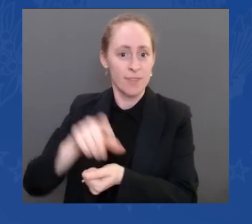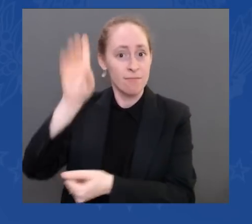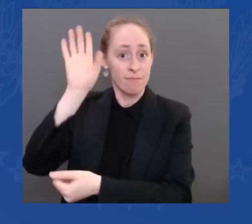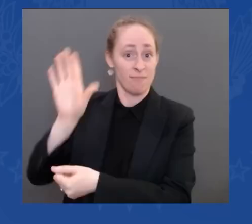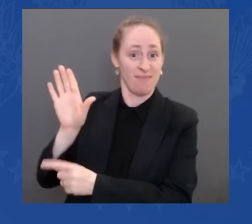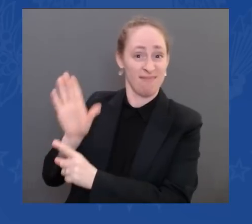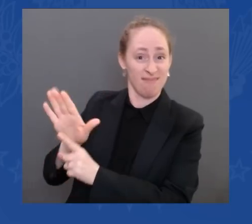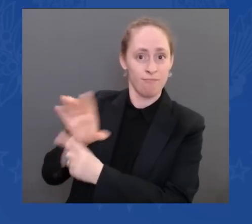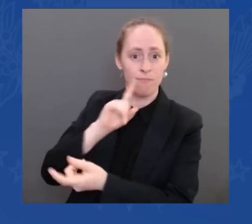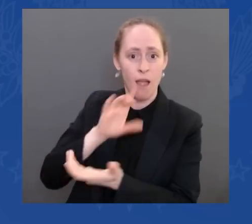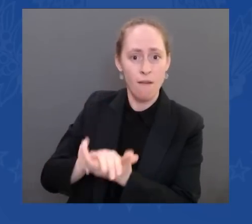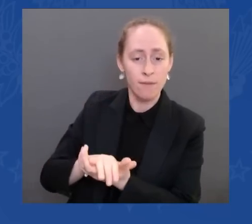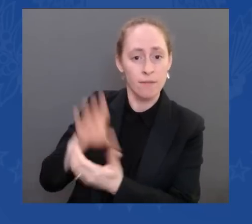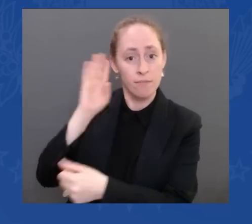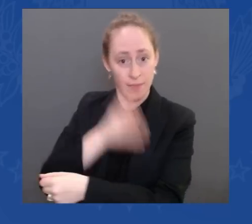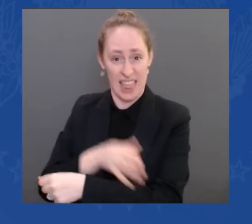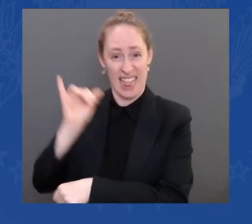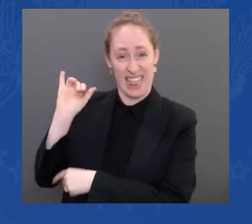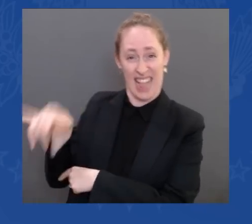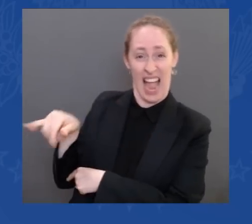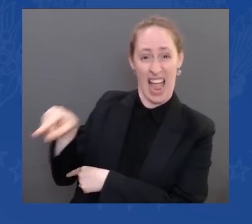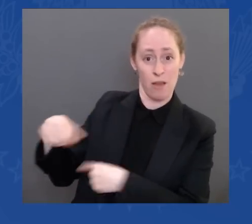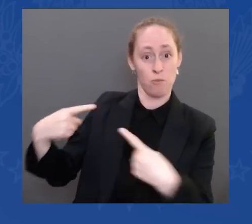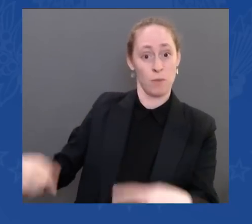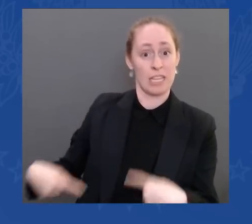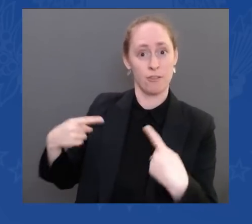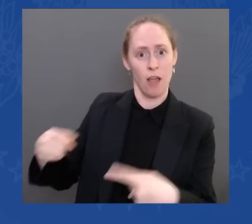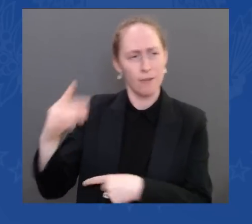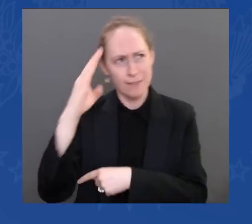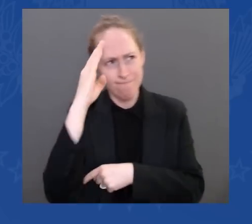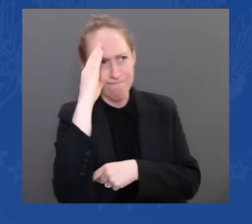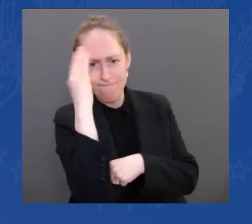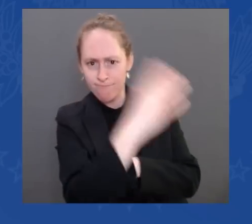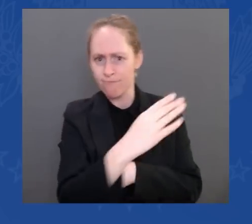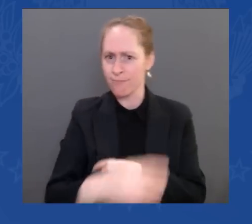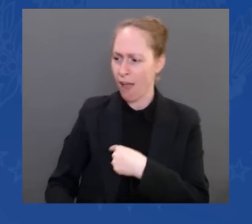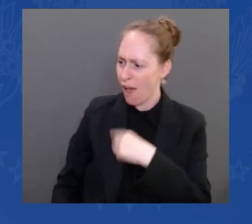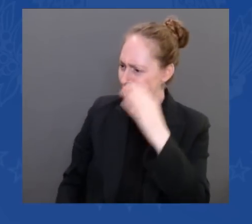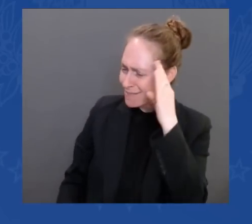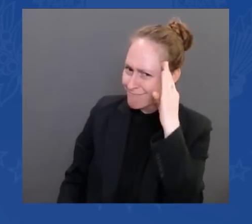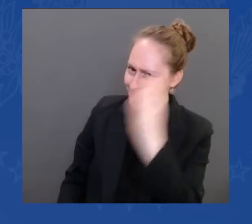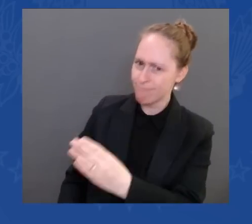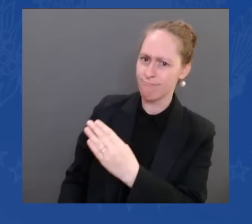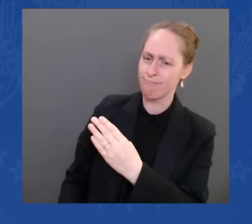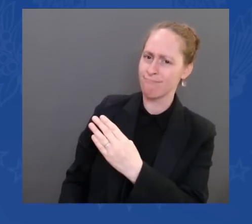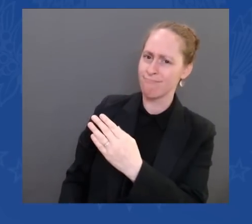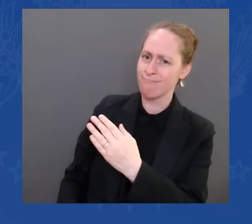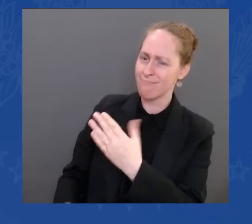And I turned around, and I said, "Thank you for what you did. Thank you for saving -- literally saving civilization."